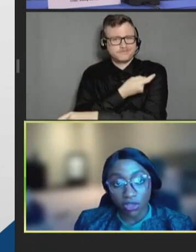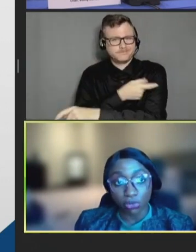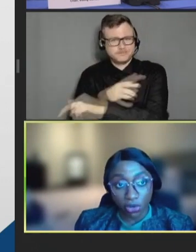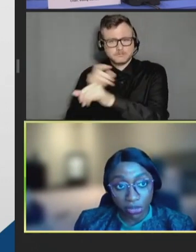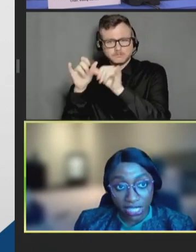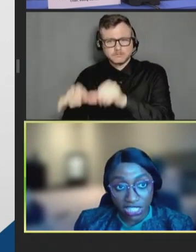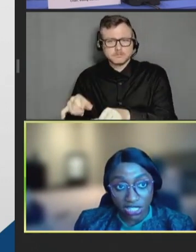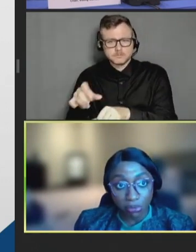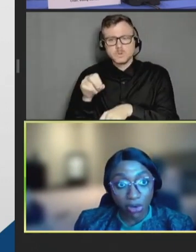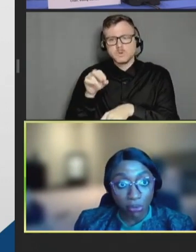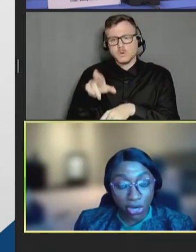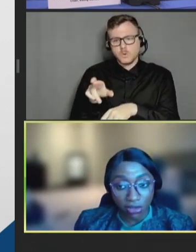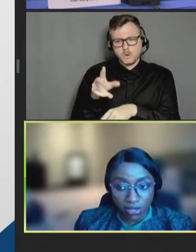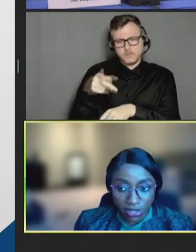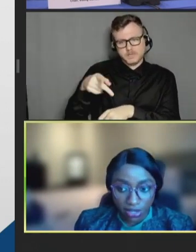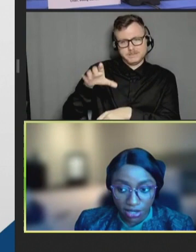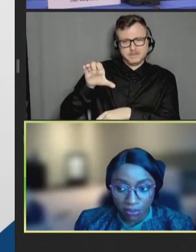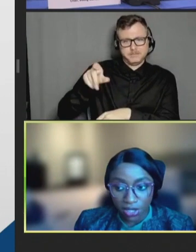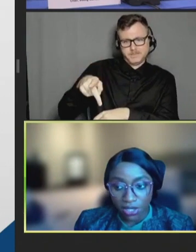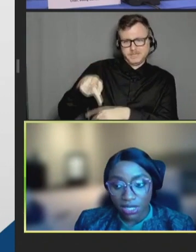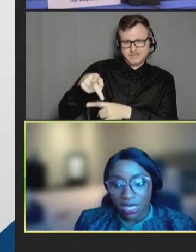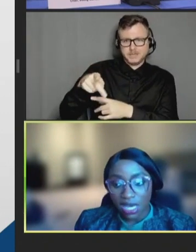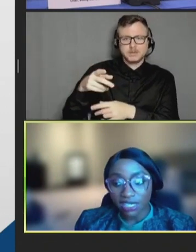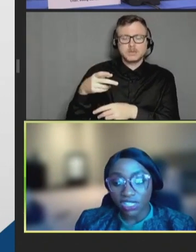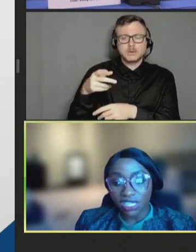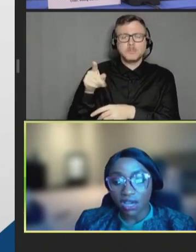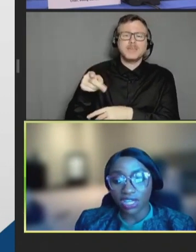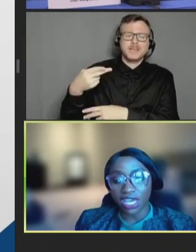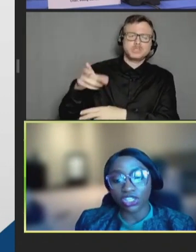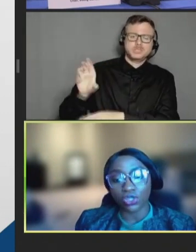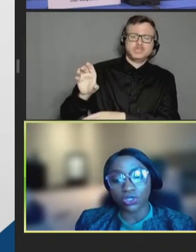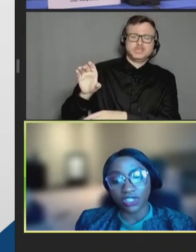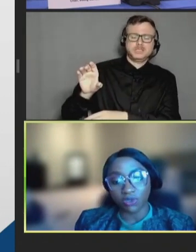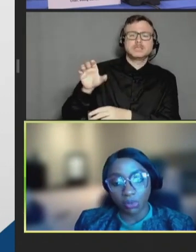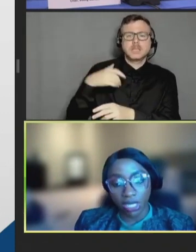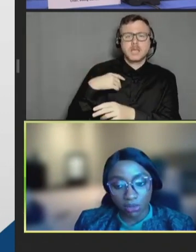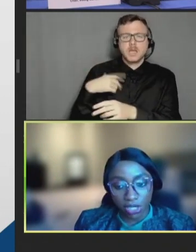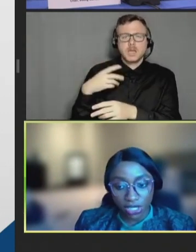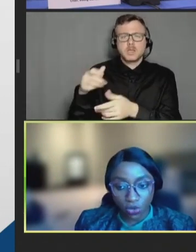the broader PHC, primary healthcare system. And even now that the huge phase of the pandemic is